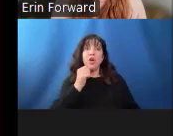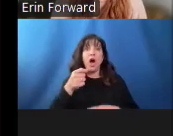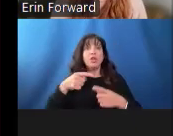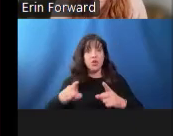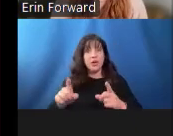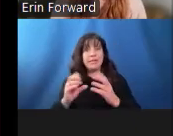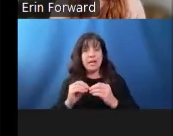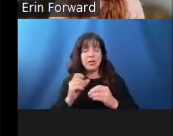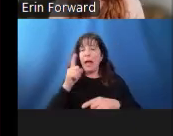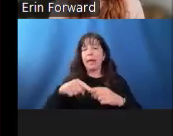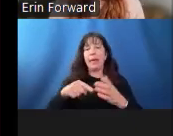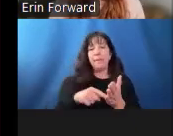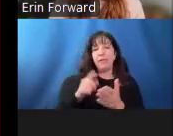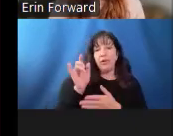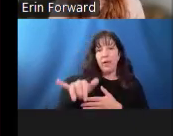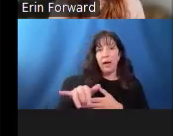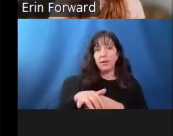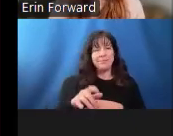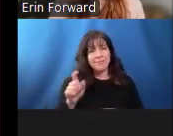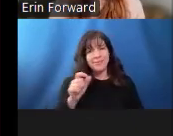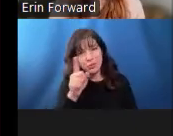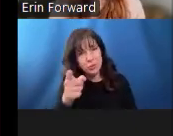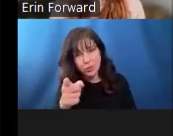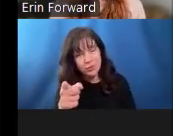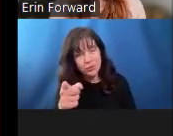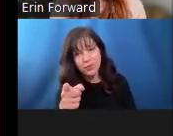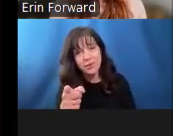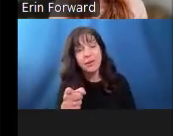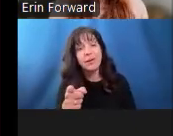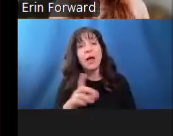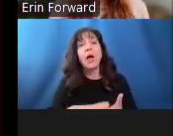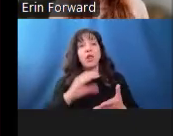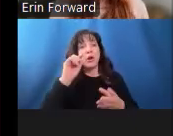and that's just not true. Learning about how to describe